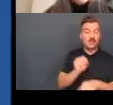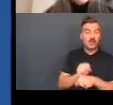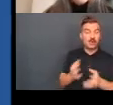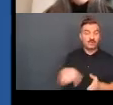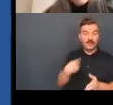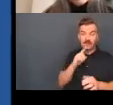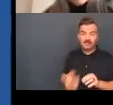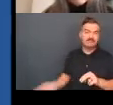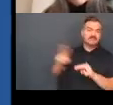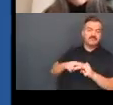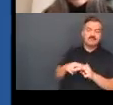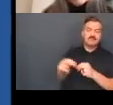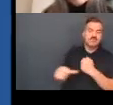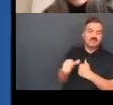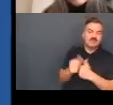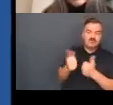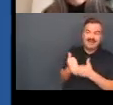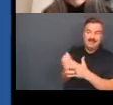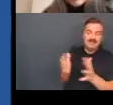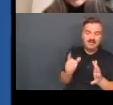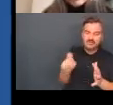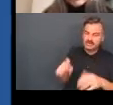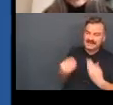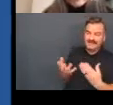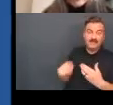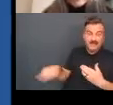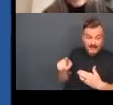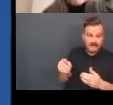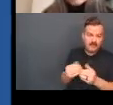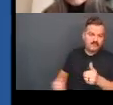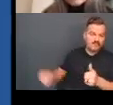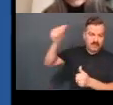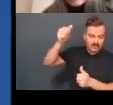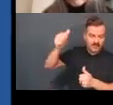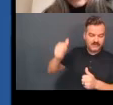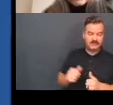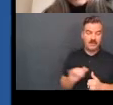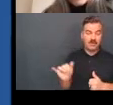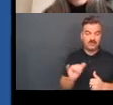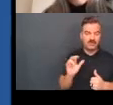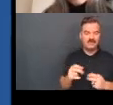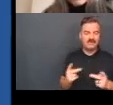risk for the public good deserve to have priority, and the multiplier effect, meaning by saving